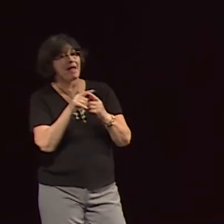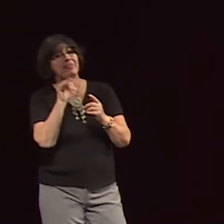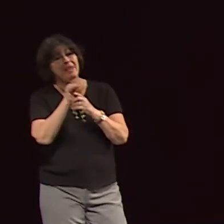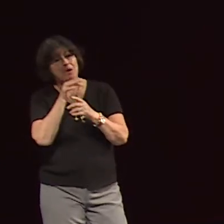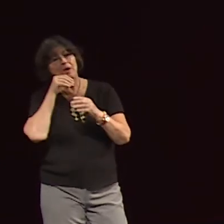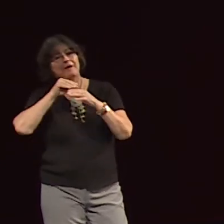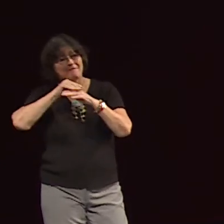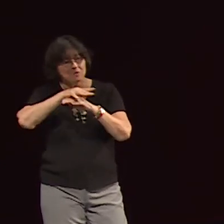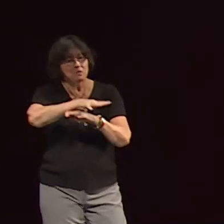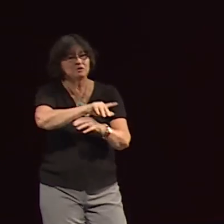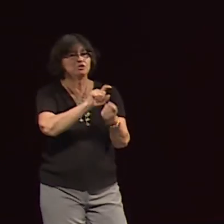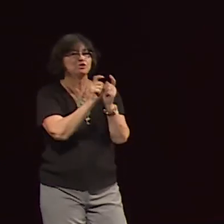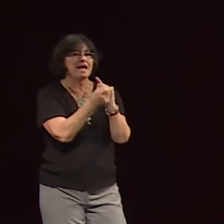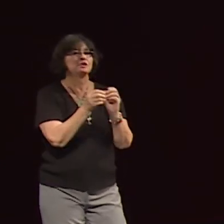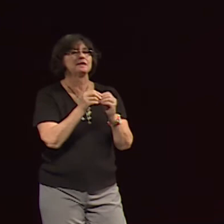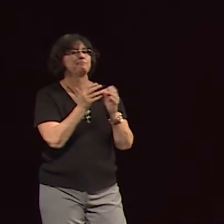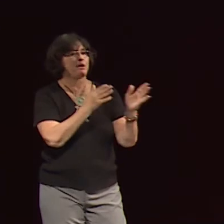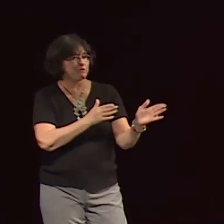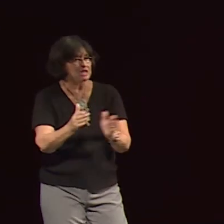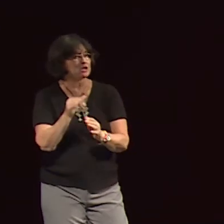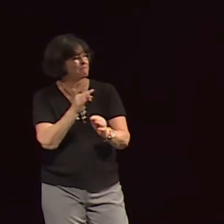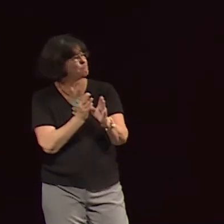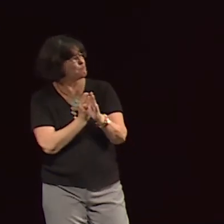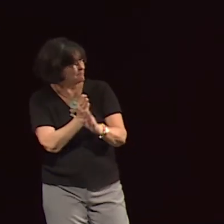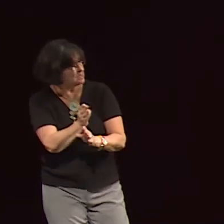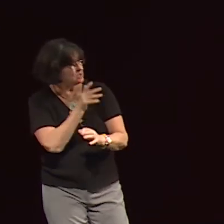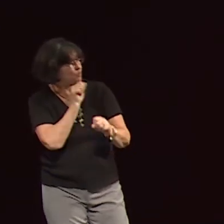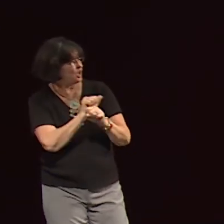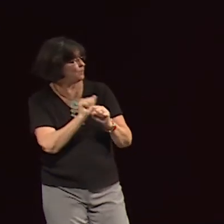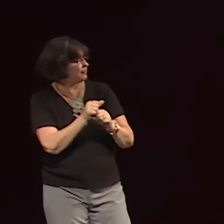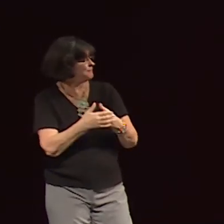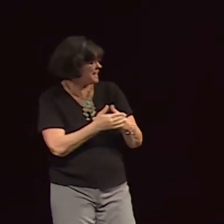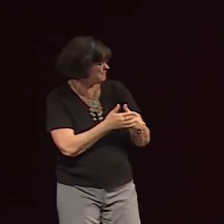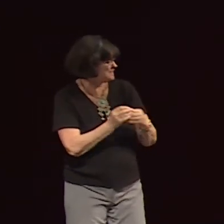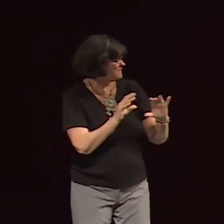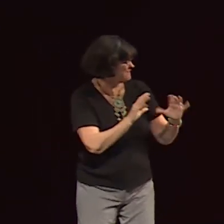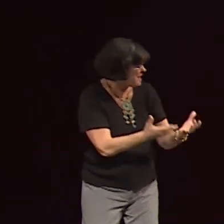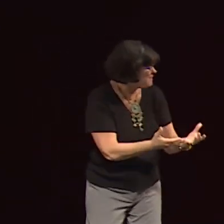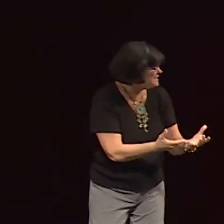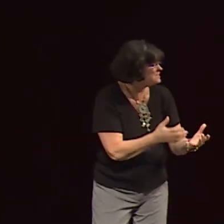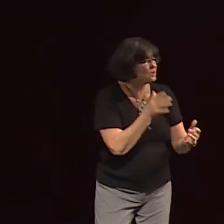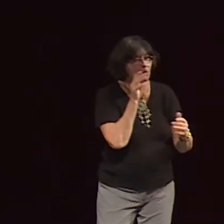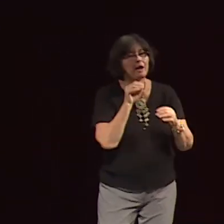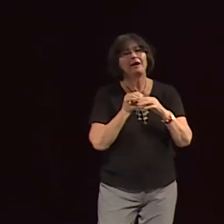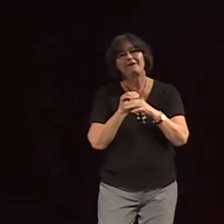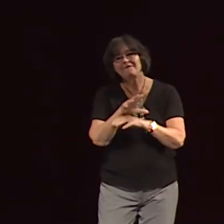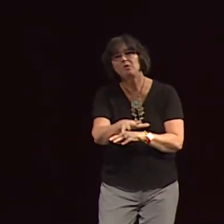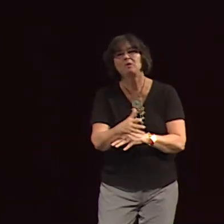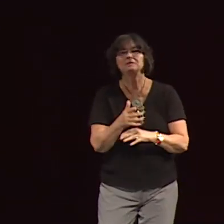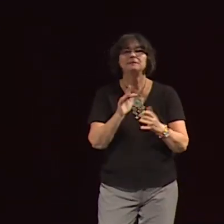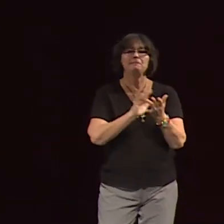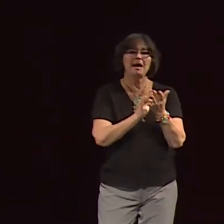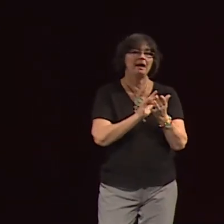And that will trickle down into preparation of medical professionals. It will trickle down into giving families